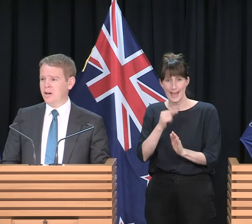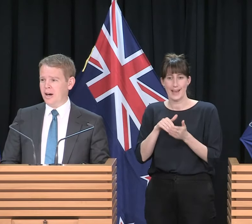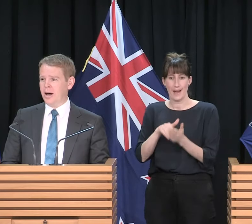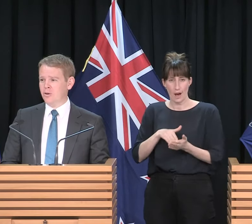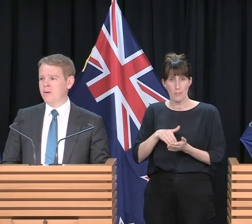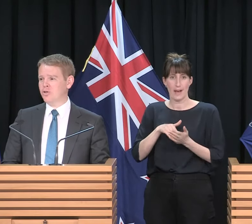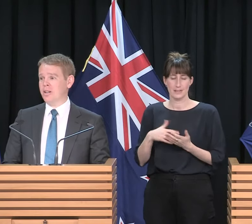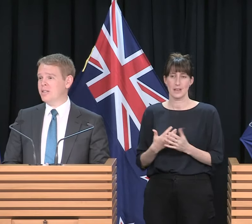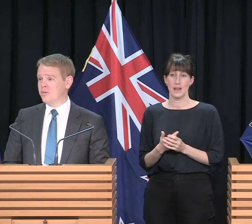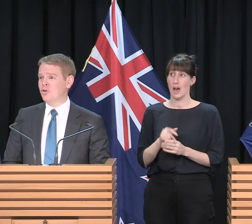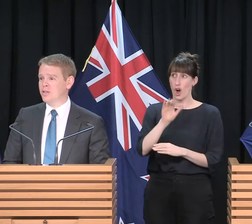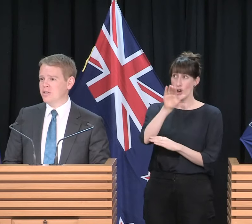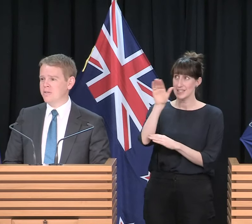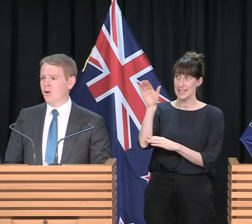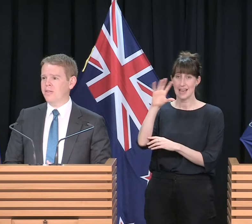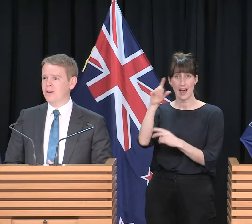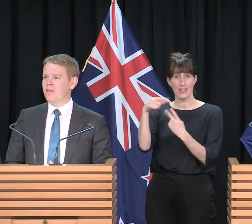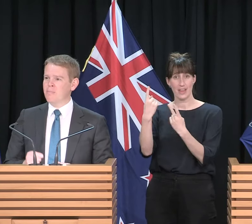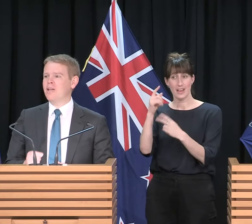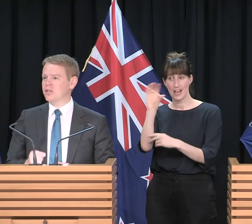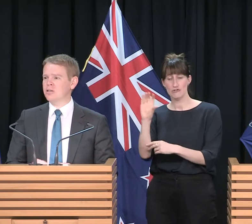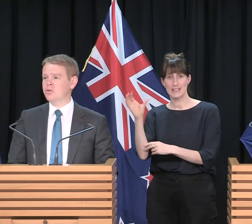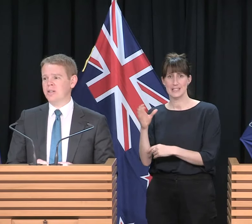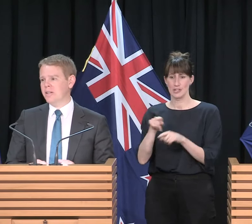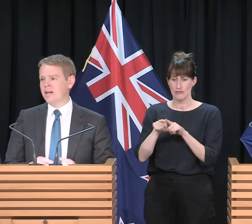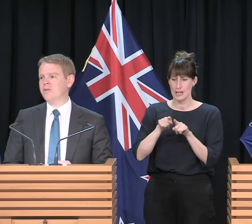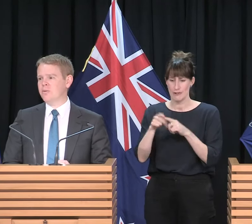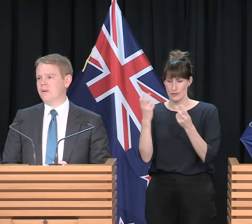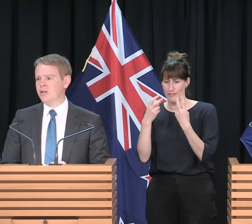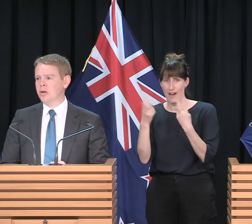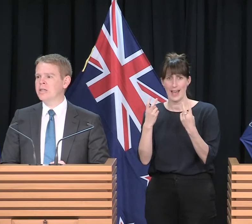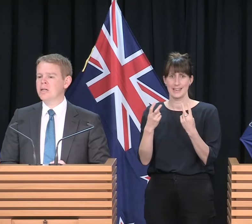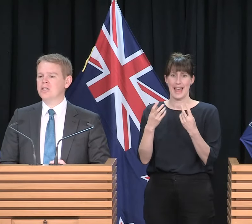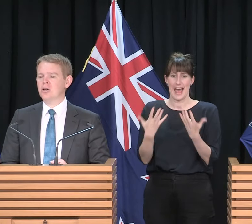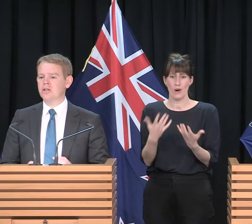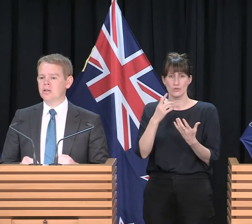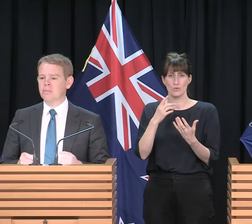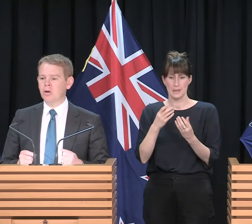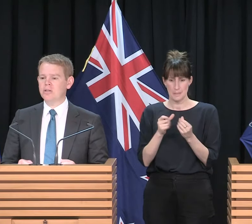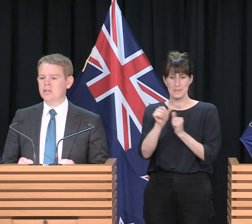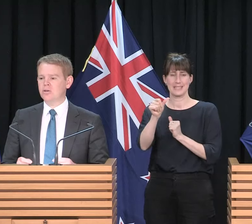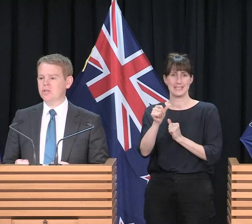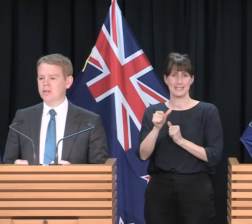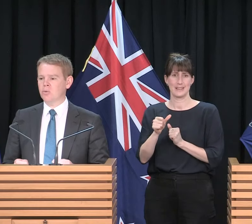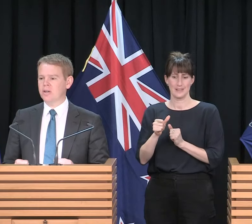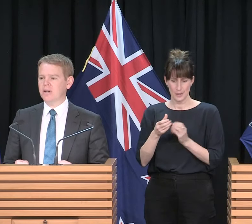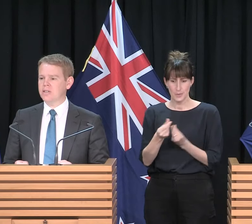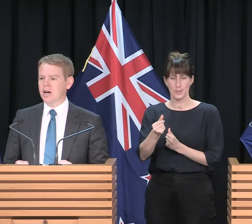range of the latter that you can buy online or in stores and we're encouraging people